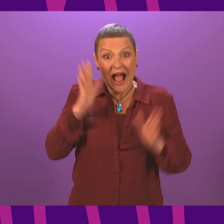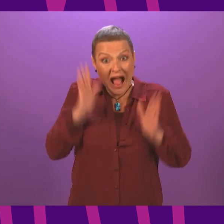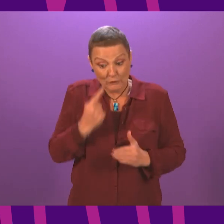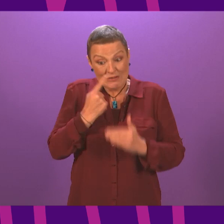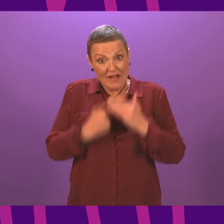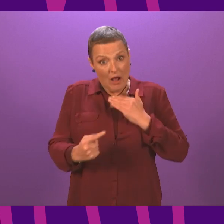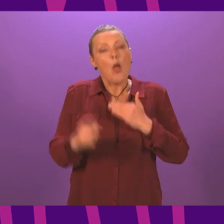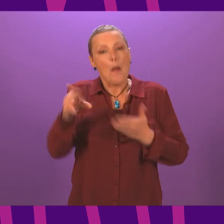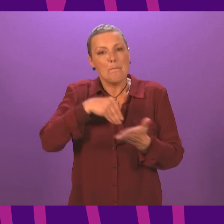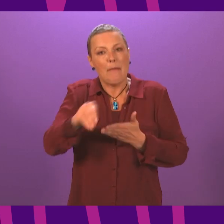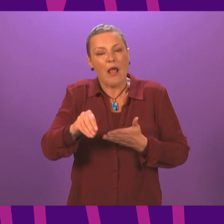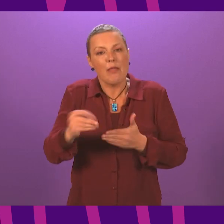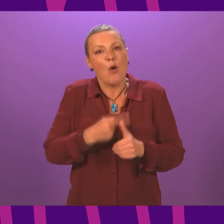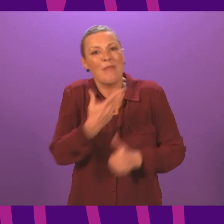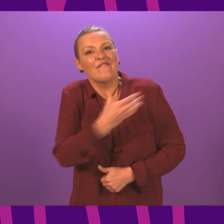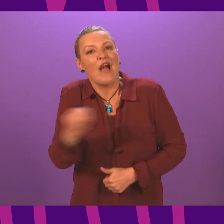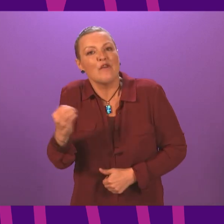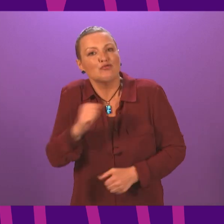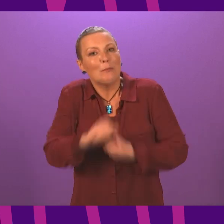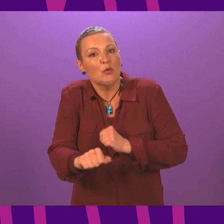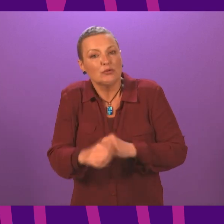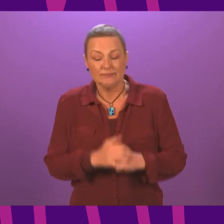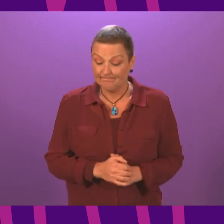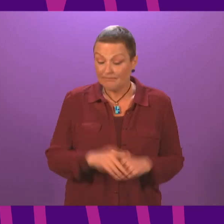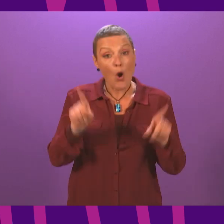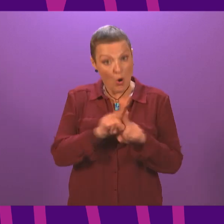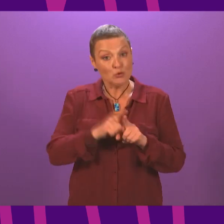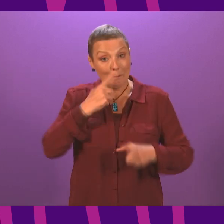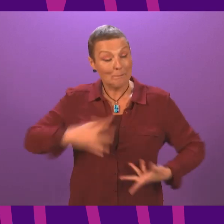Over the past four months, we have also introduced three brand new benefits to support the people of